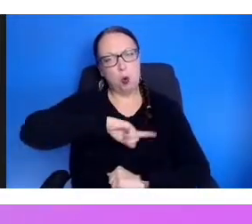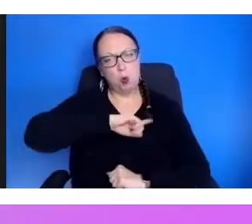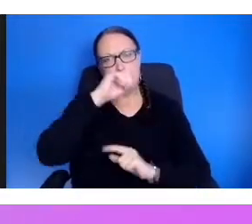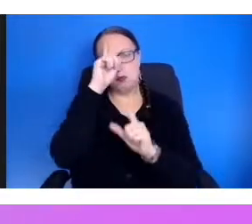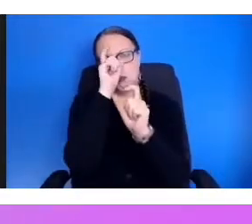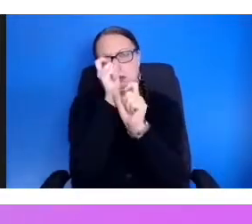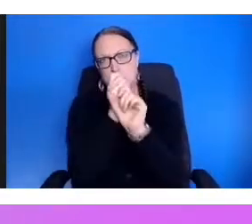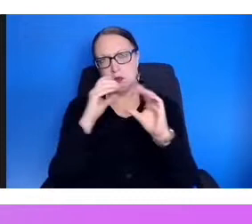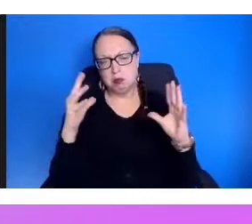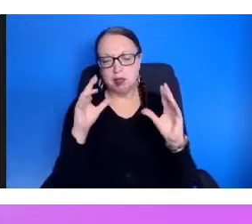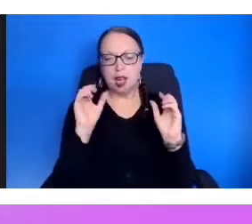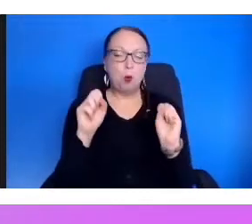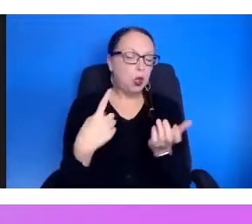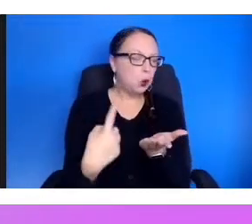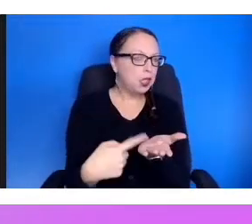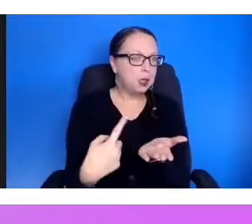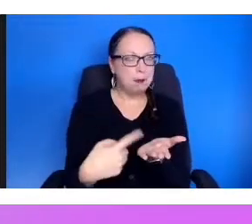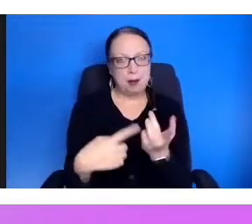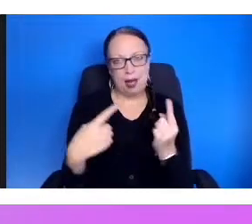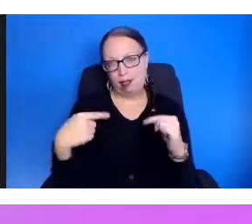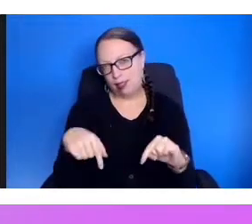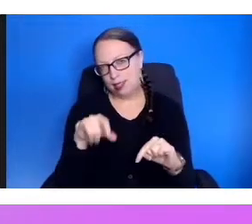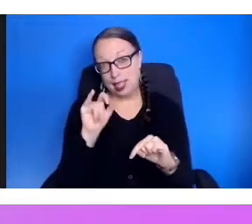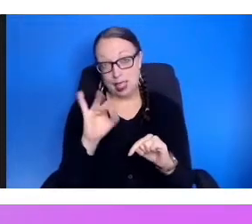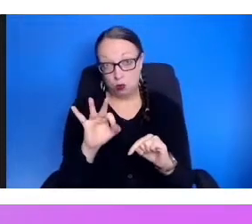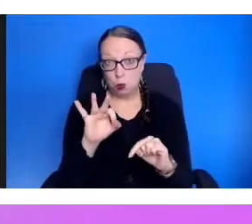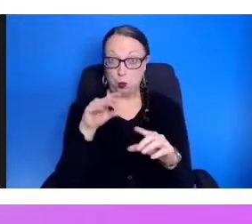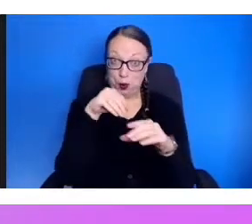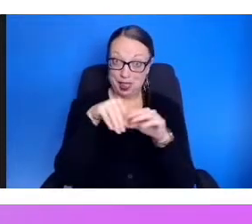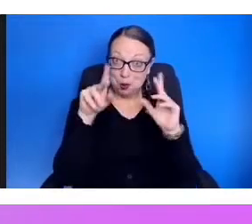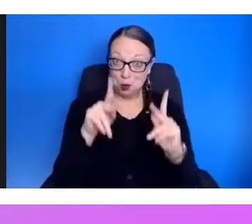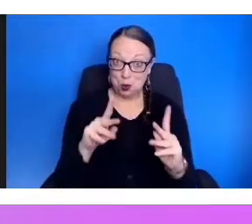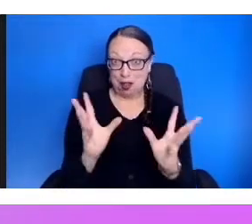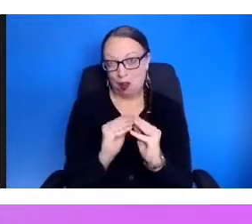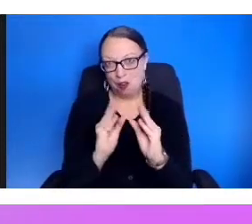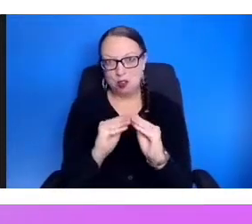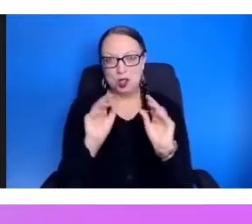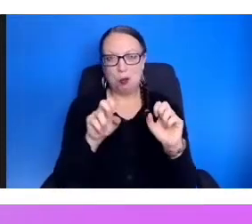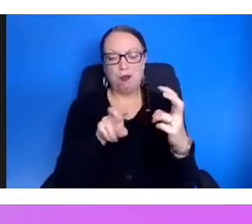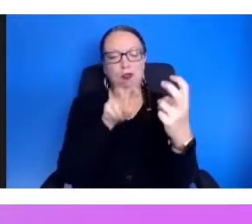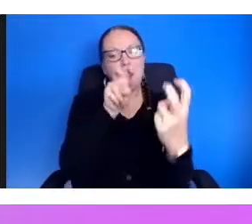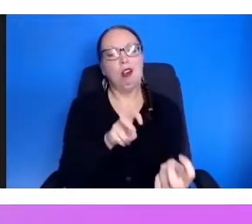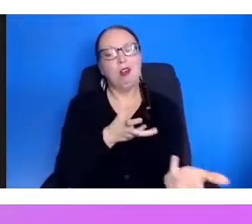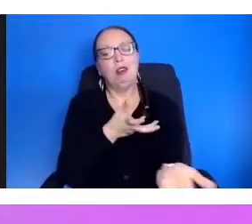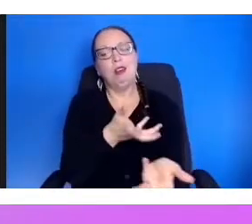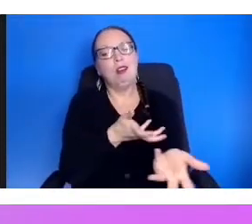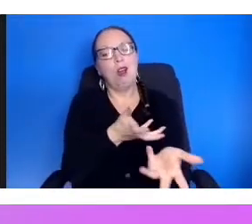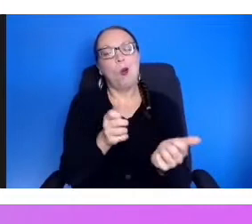and if we were in a conference we could have a glass of wine or coffee to have that debate I would love to